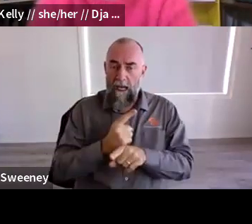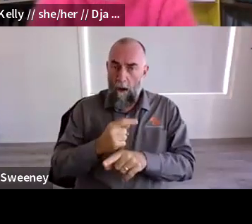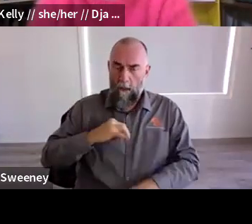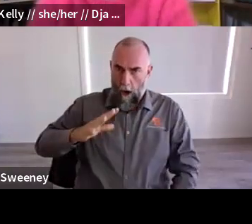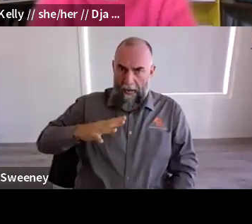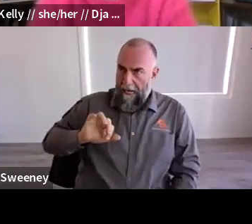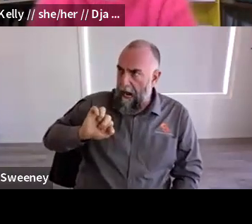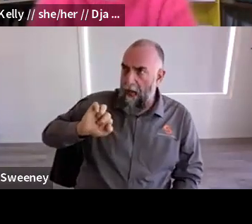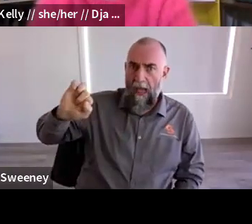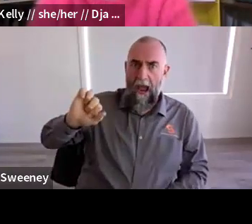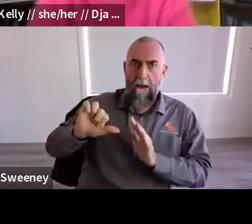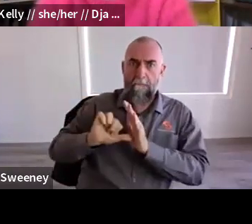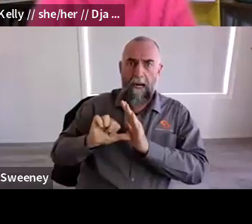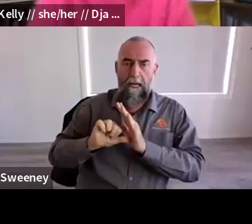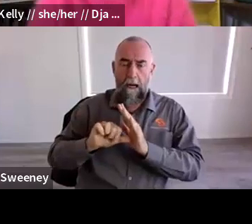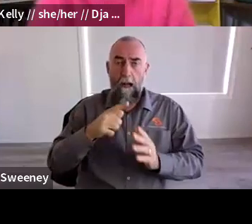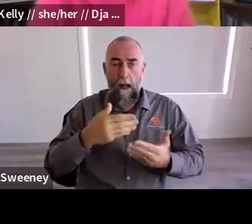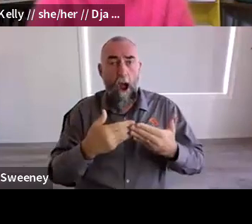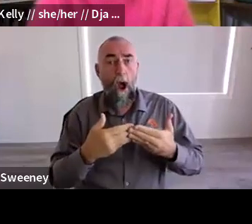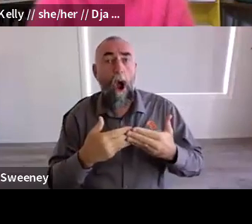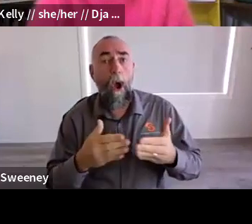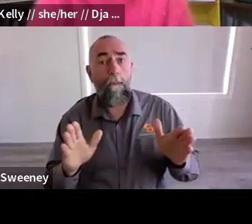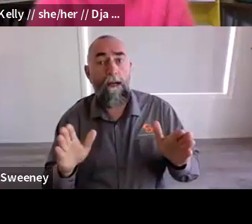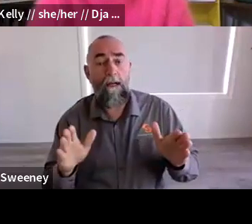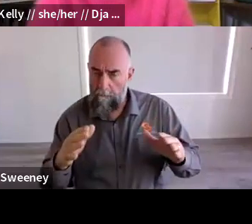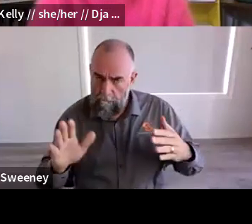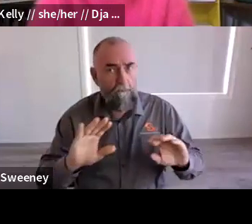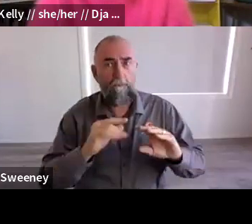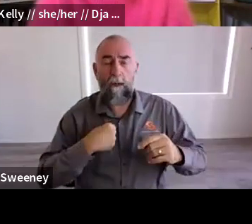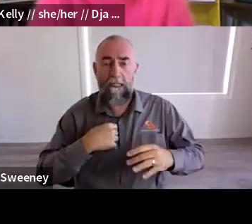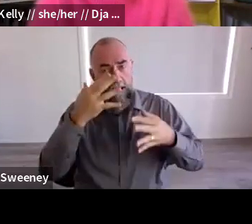just hey, look at this great festival. So many people stood up and said this